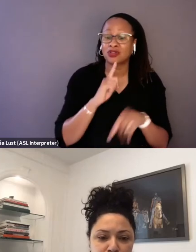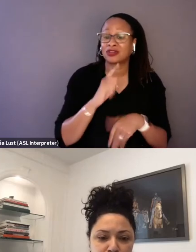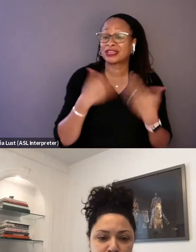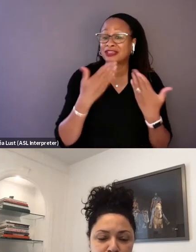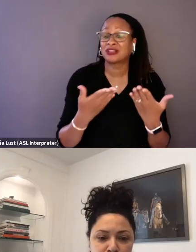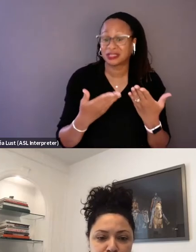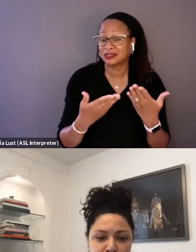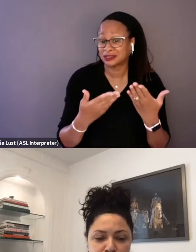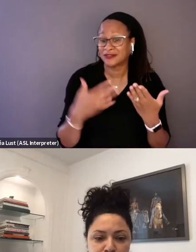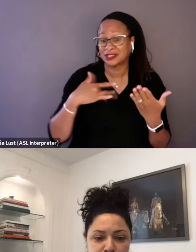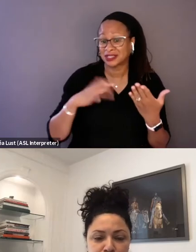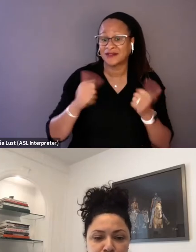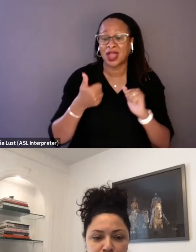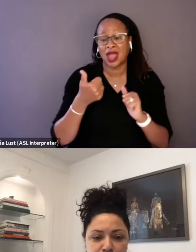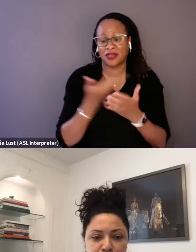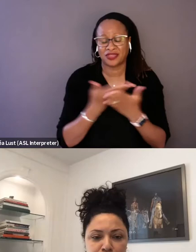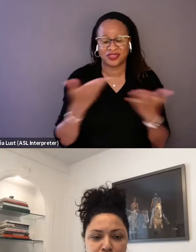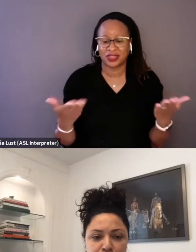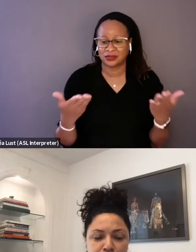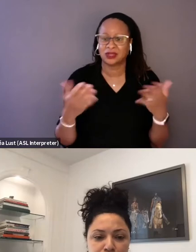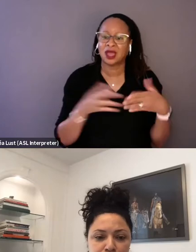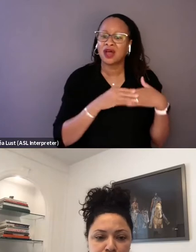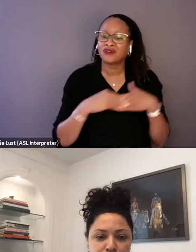of how these things just flow into each other.